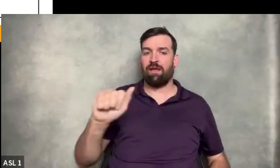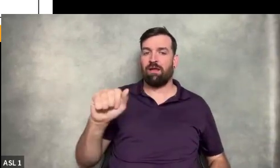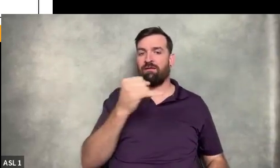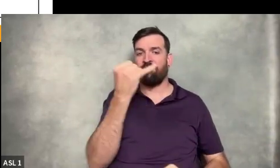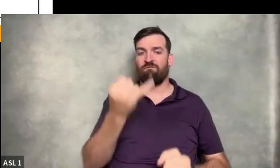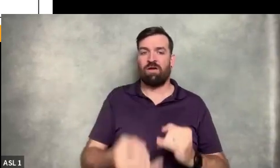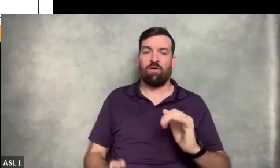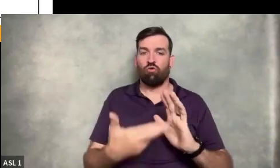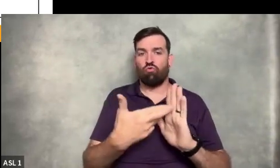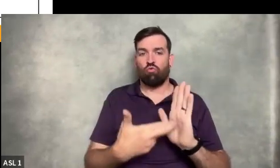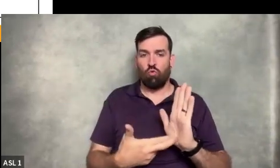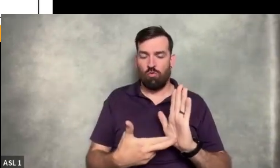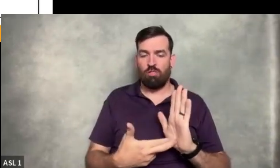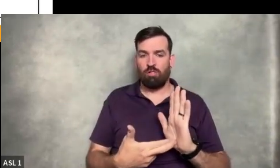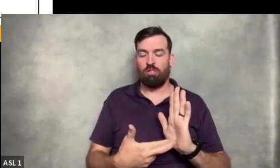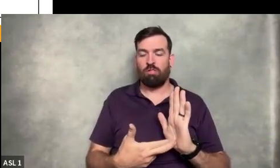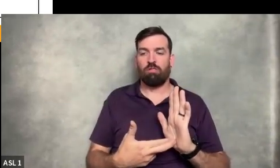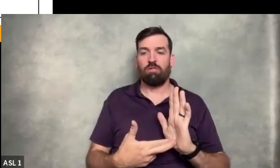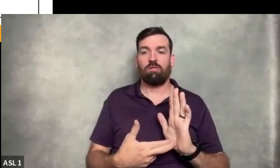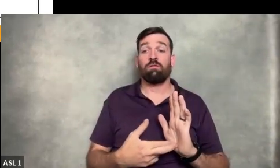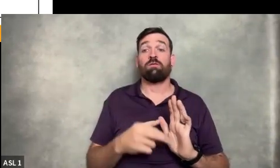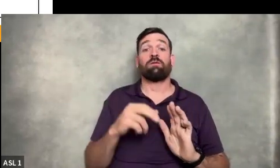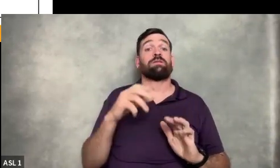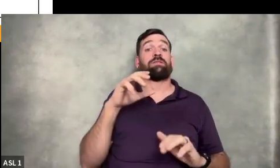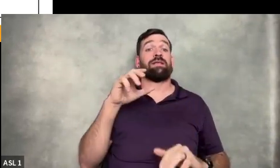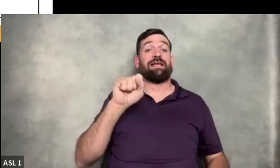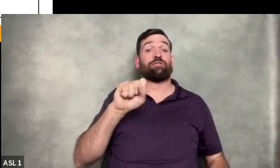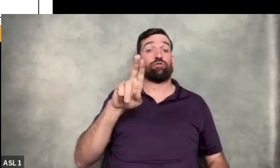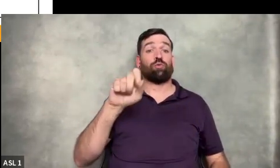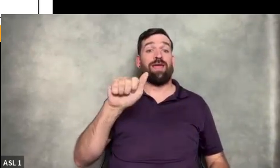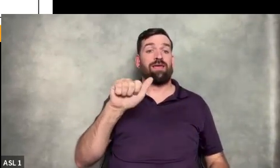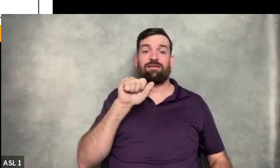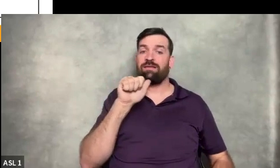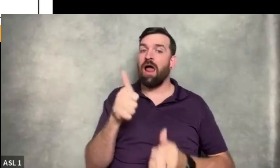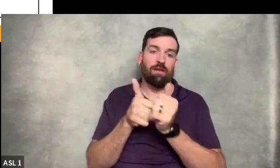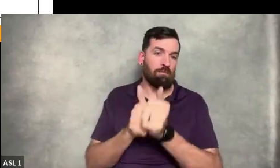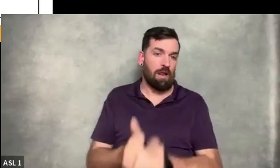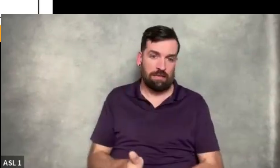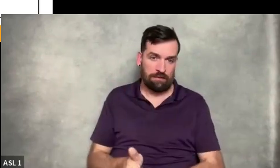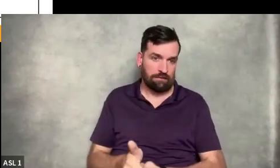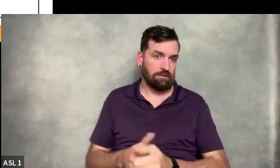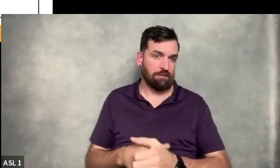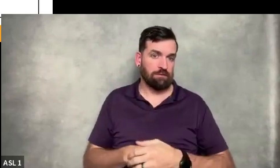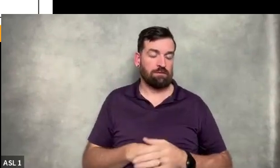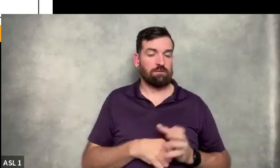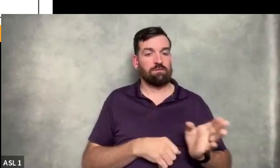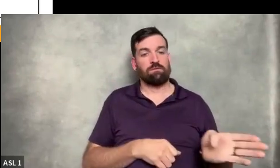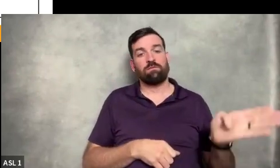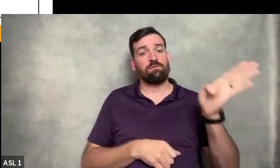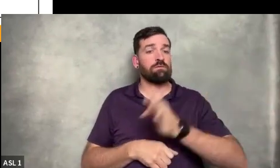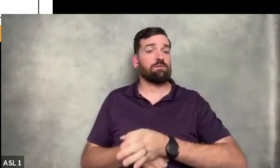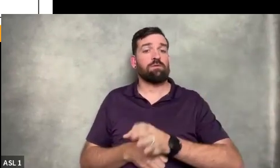with respect to which the state unit on aging is out of compliance. In column B, you're going to